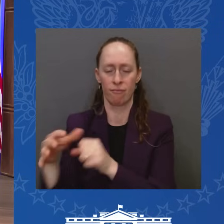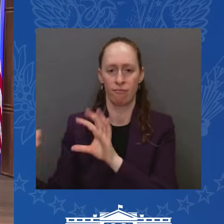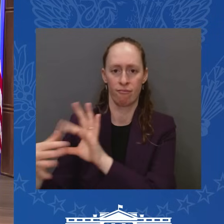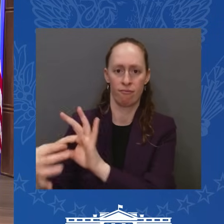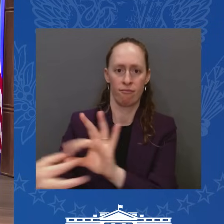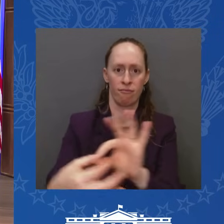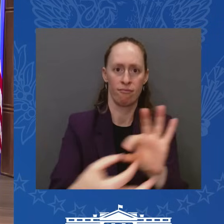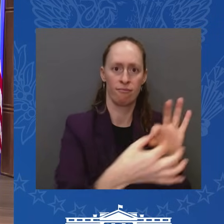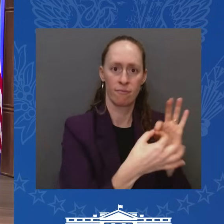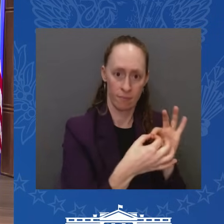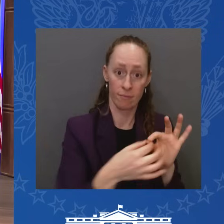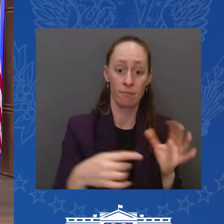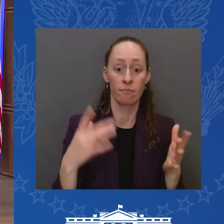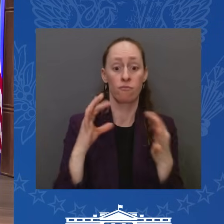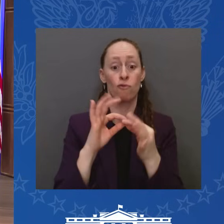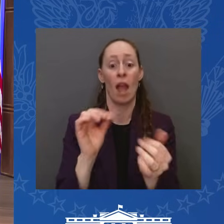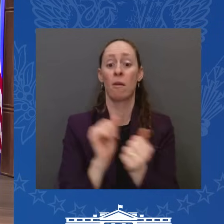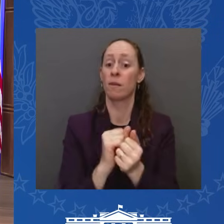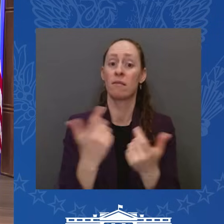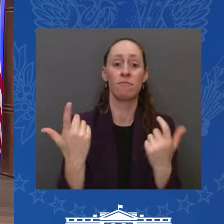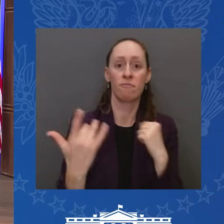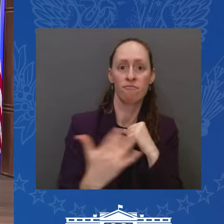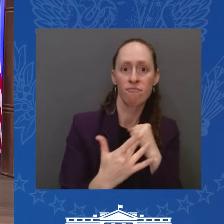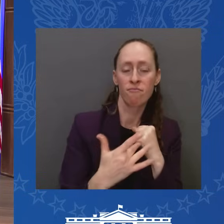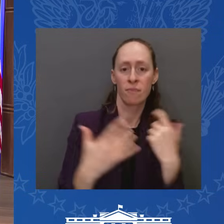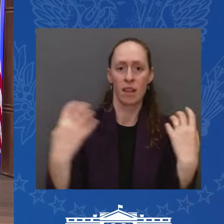we envision the economic impact could be staggering.